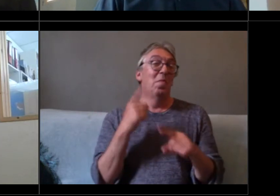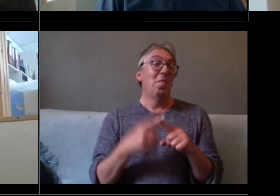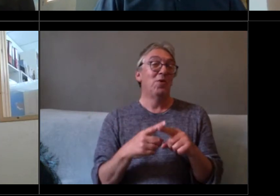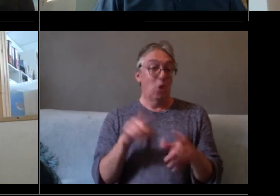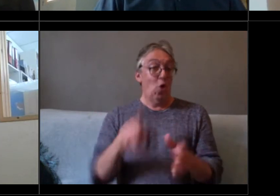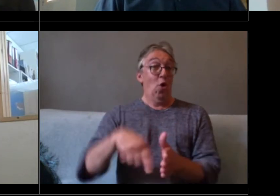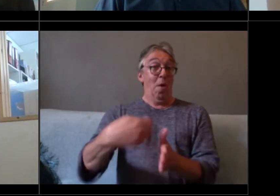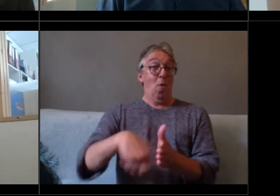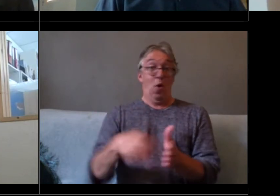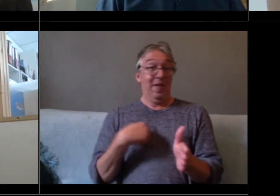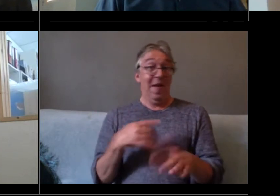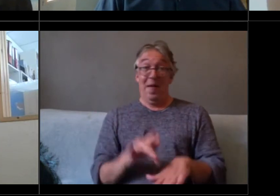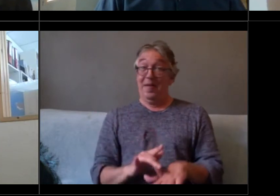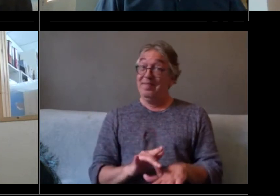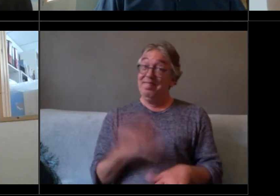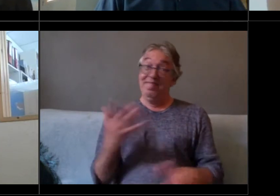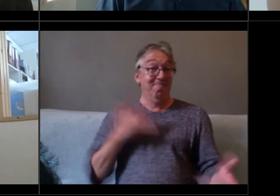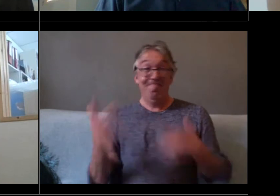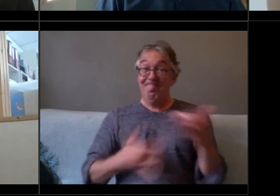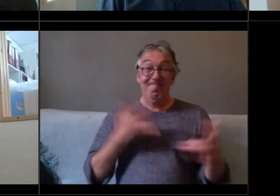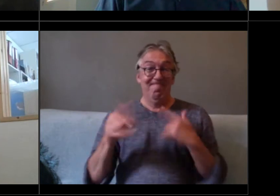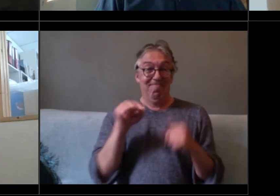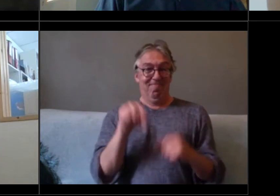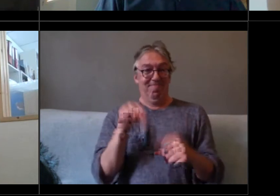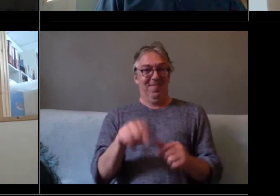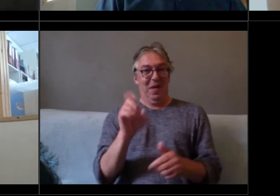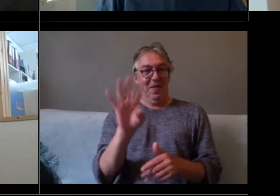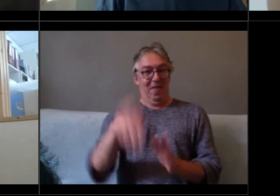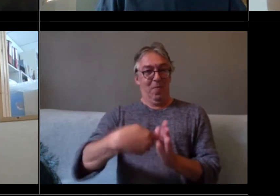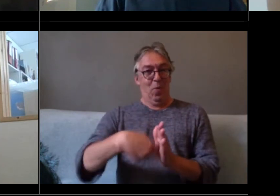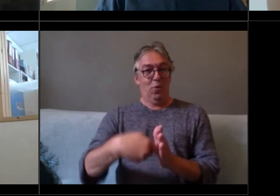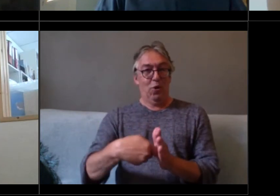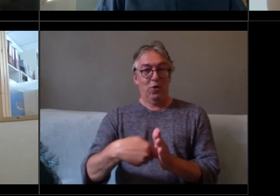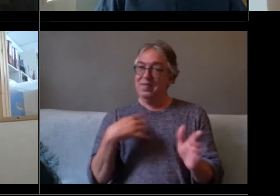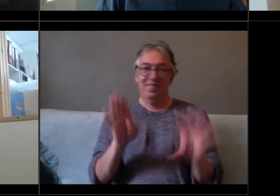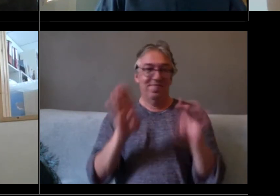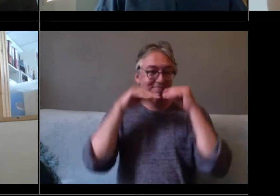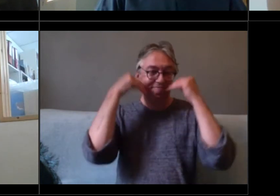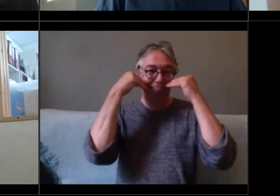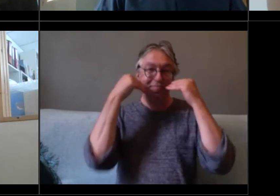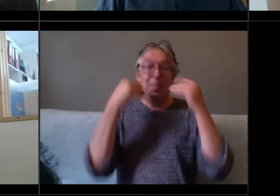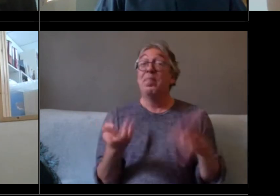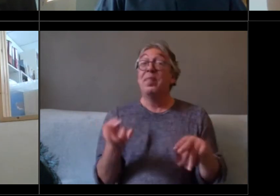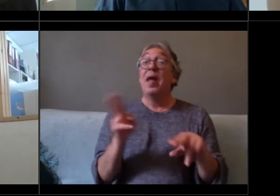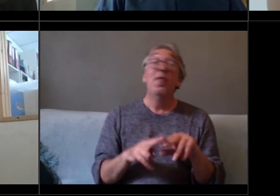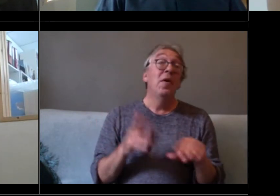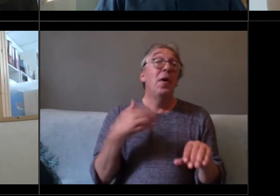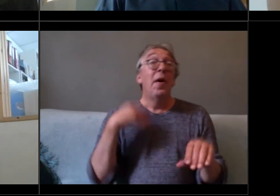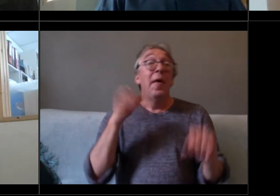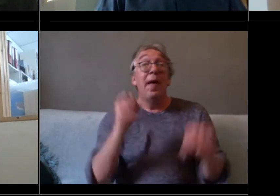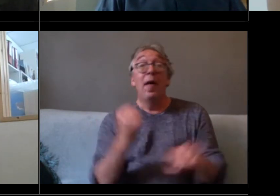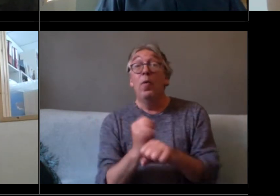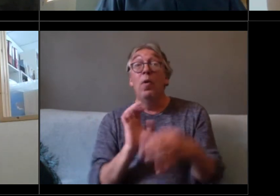that EDF is doing and if there is anything I can collaborate with, I'll be more than glad to.